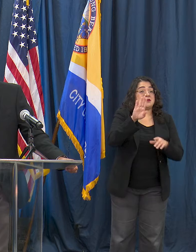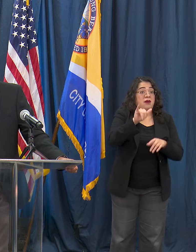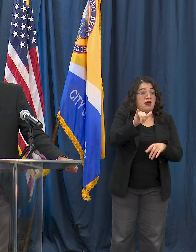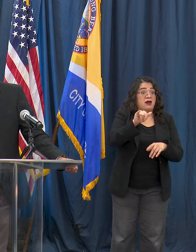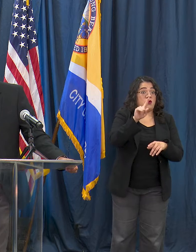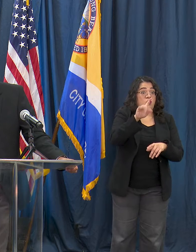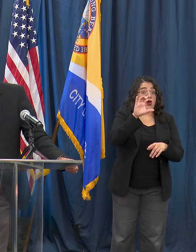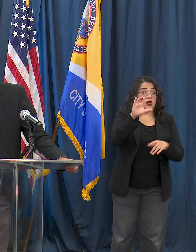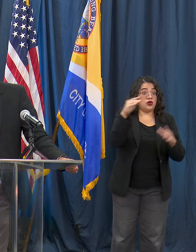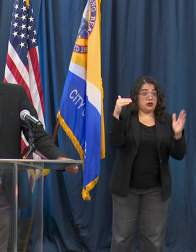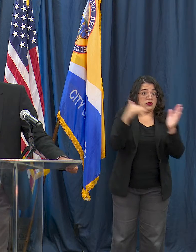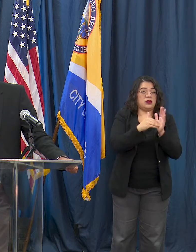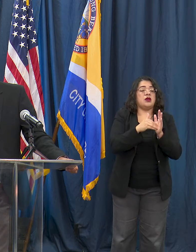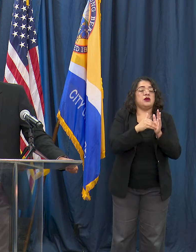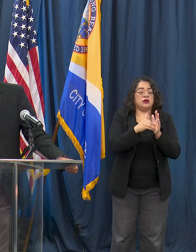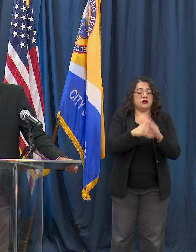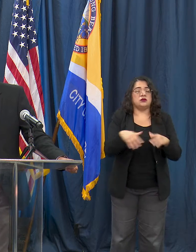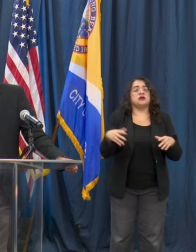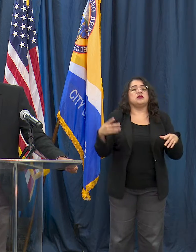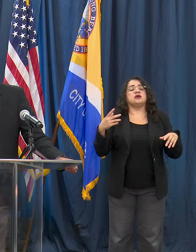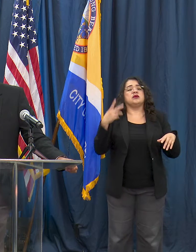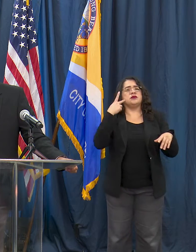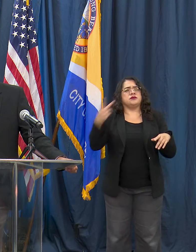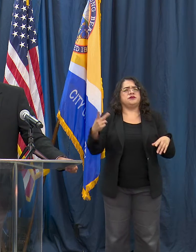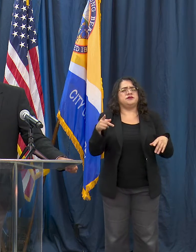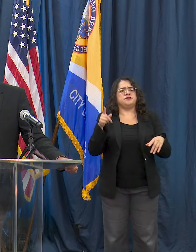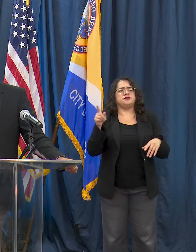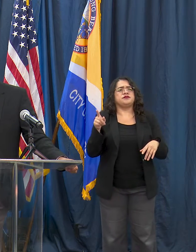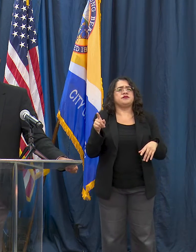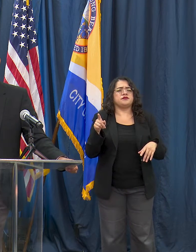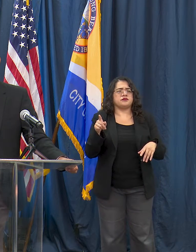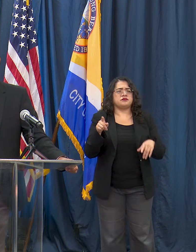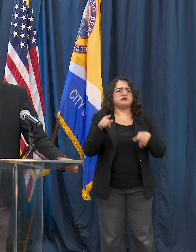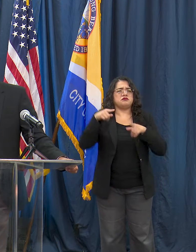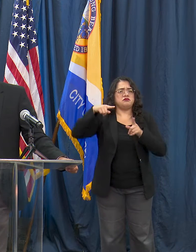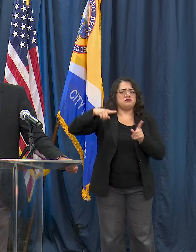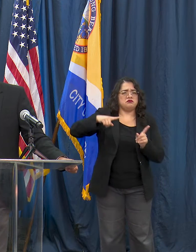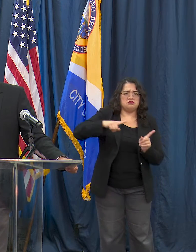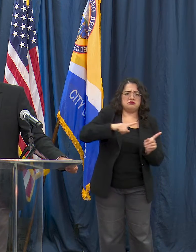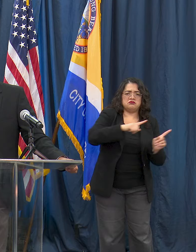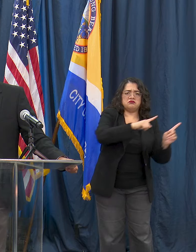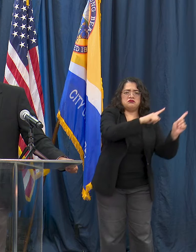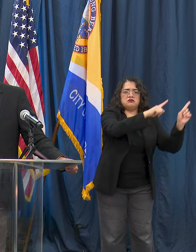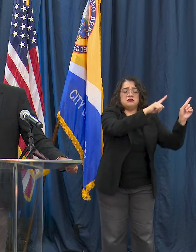blue line in the slide. As you can see, while we continue track